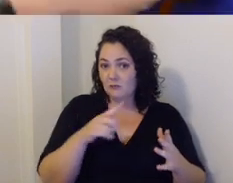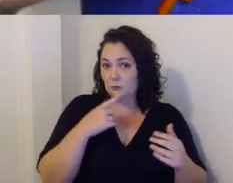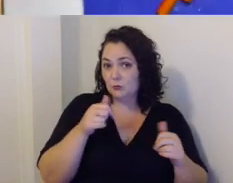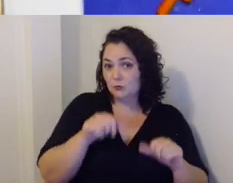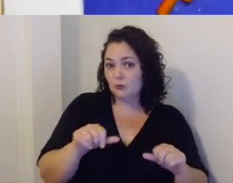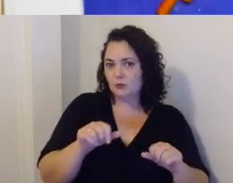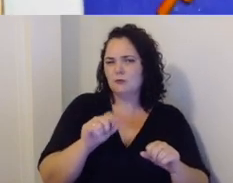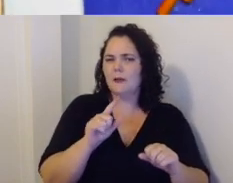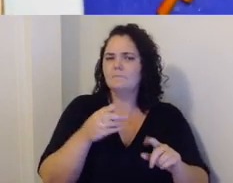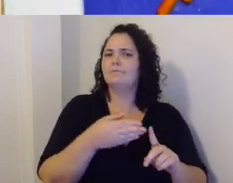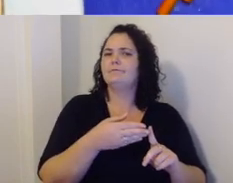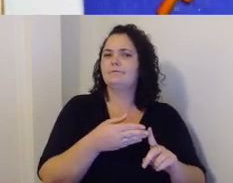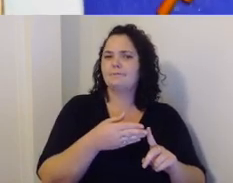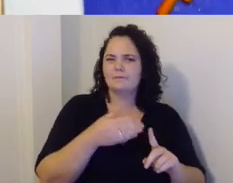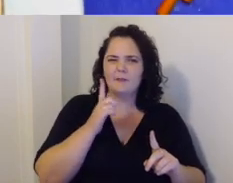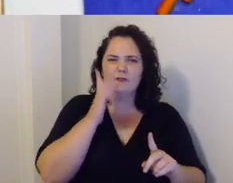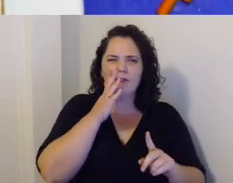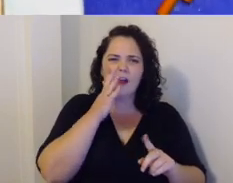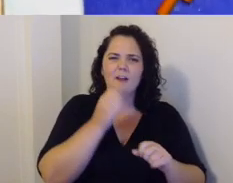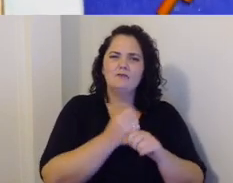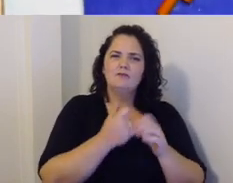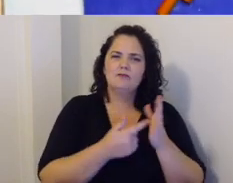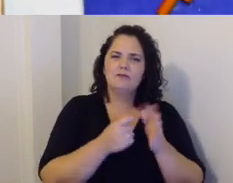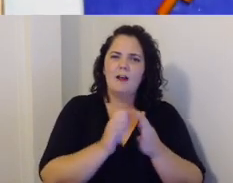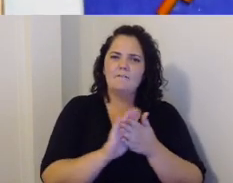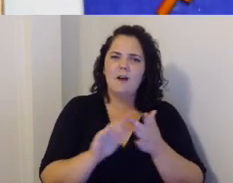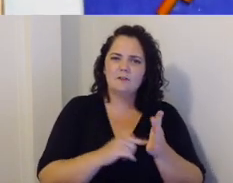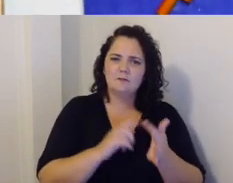going to use a lot of graphite just because it's difficult for the camera to pick up the subtleties